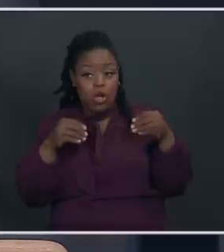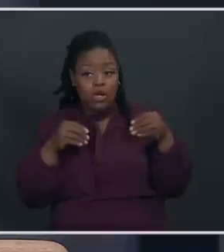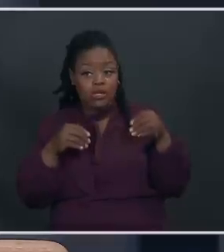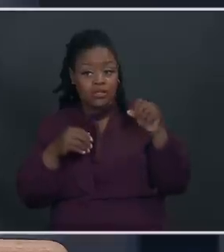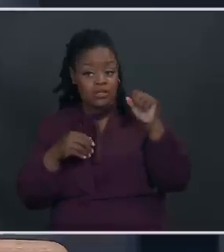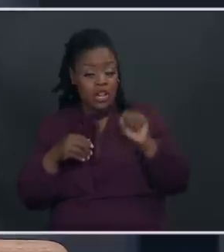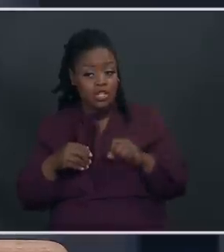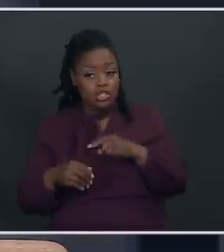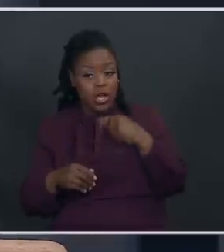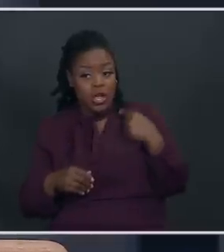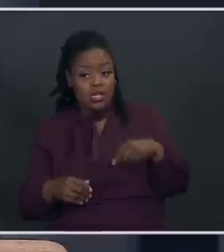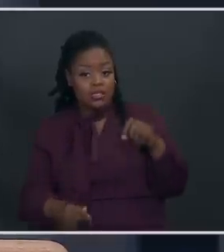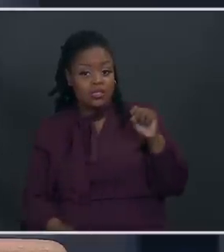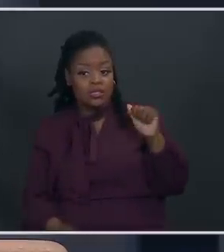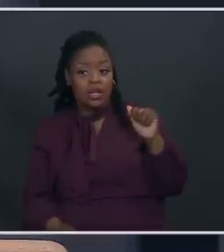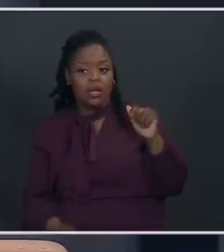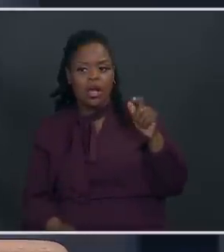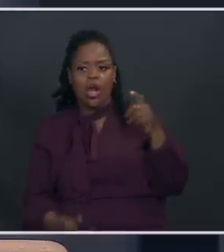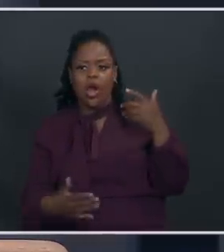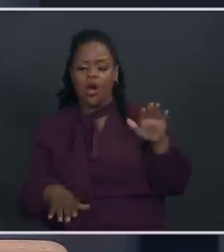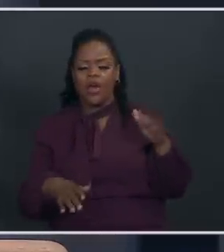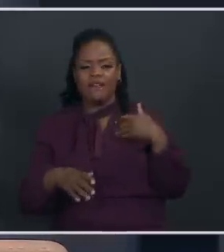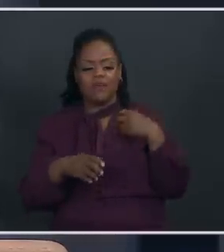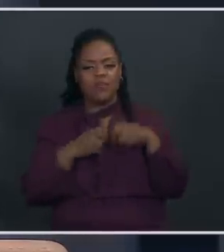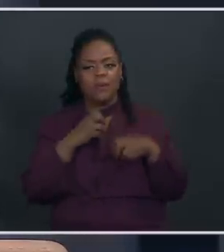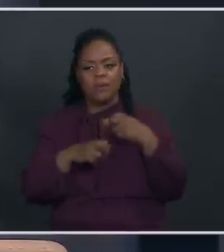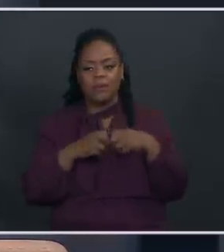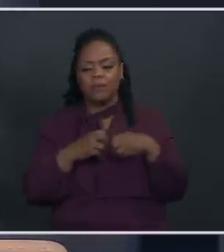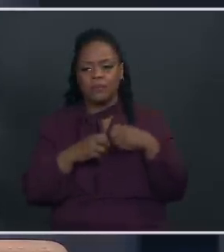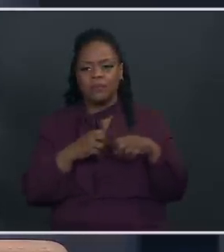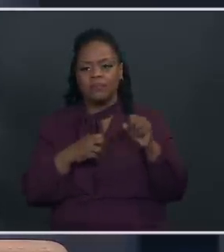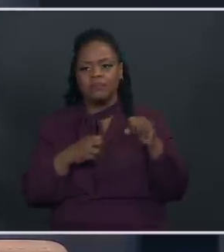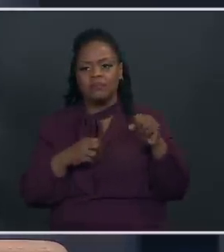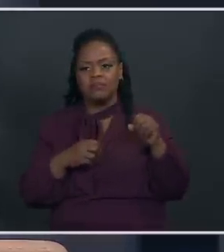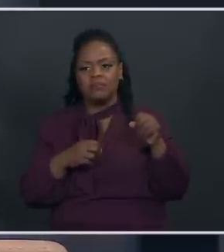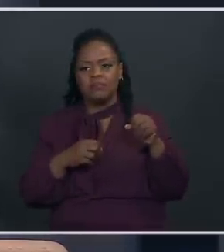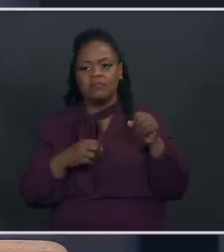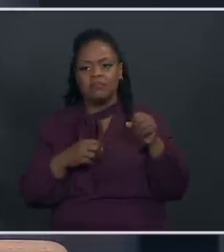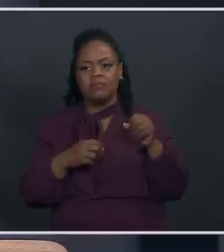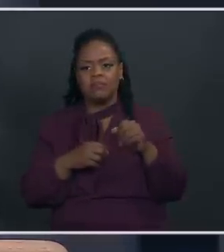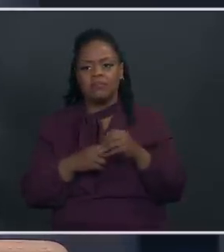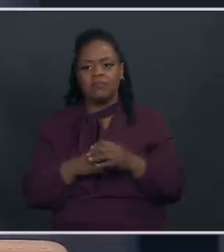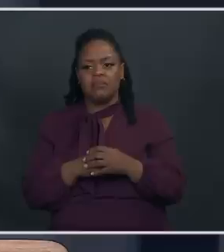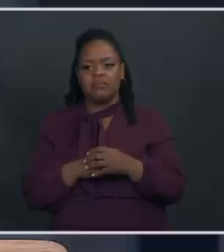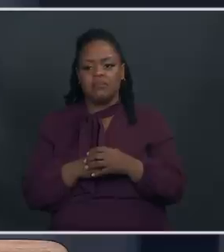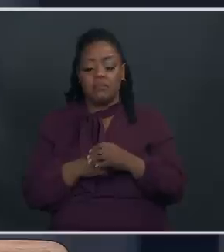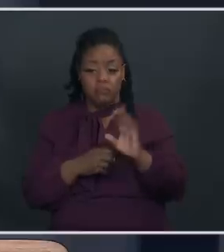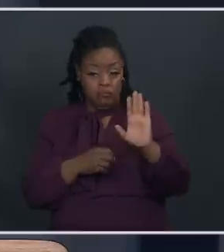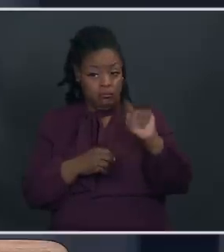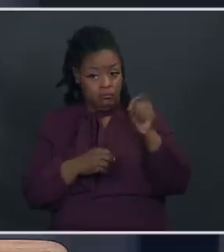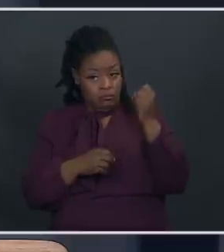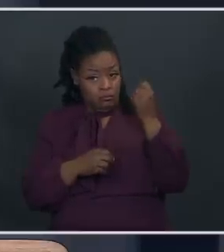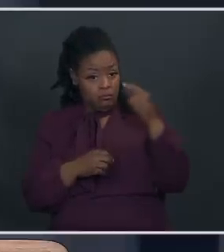Those issues will never be traded for anything that has to do with climate. That's not going to happen.